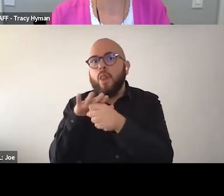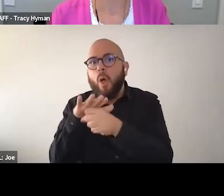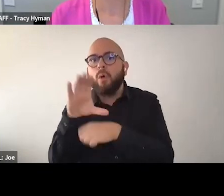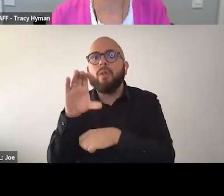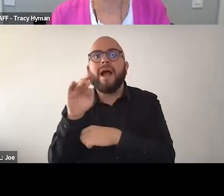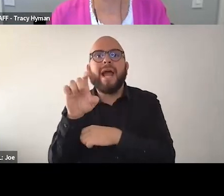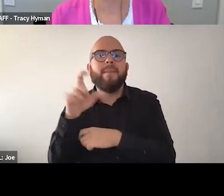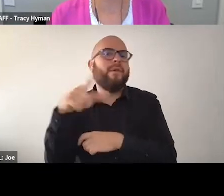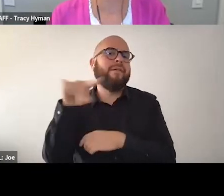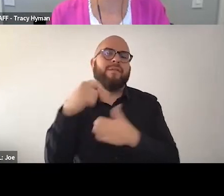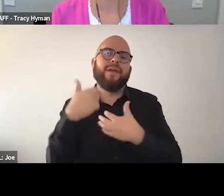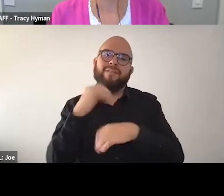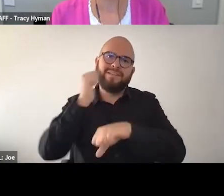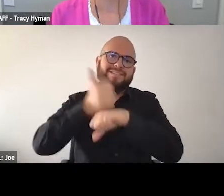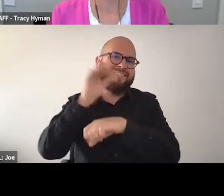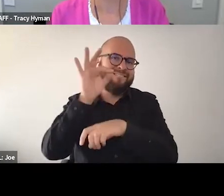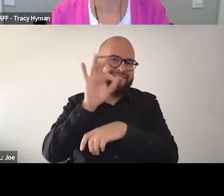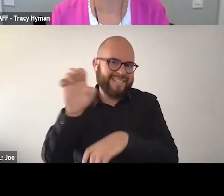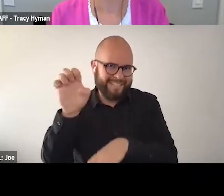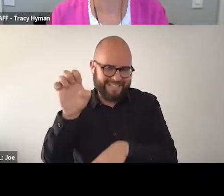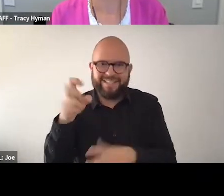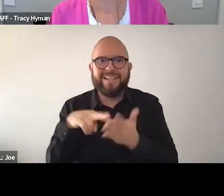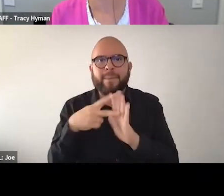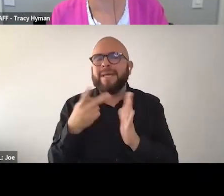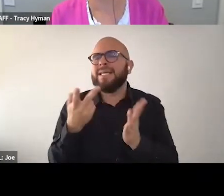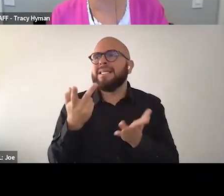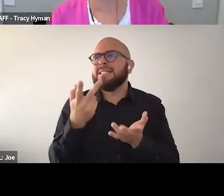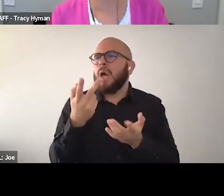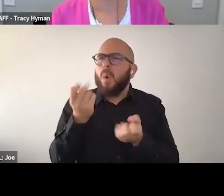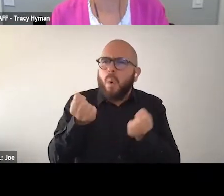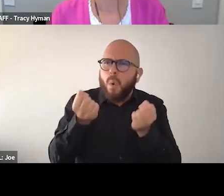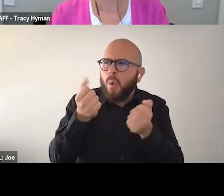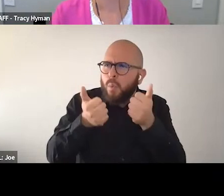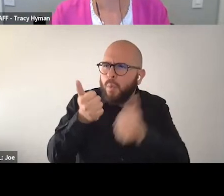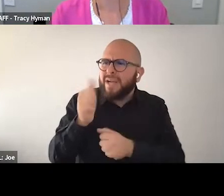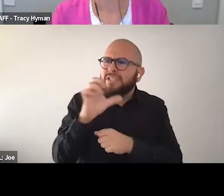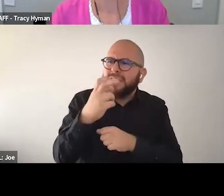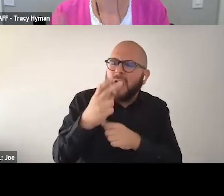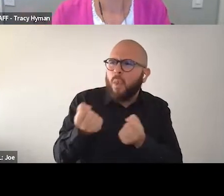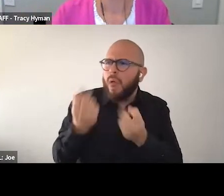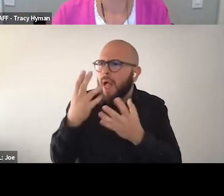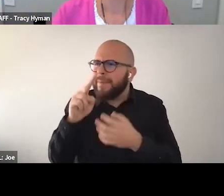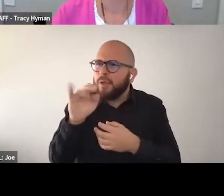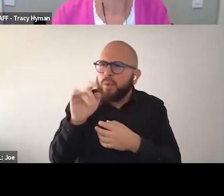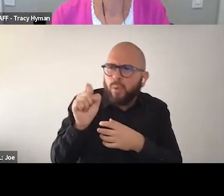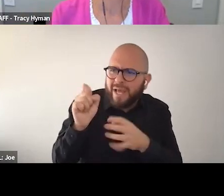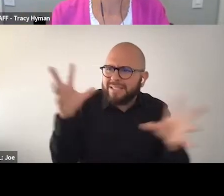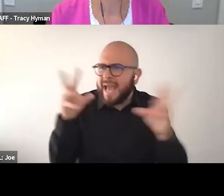So no more what cable channels is it running on? How many units add them up and come up with the figure.